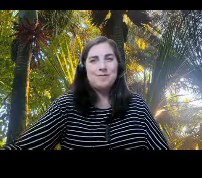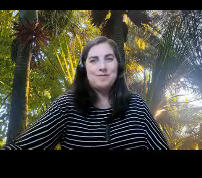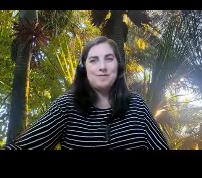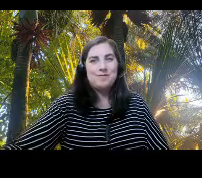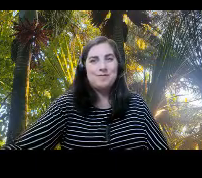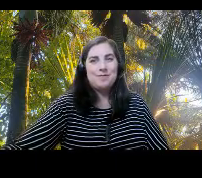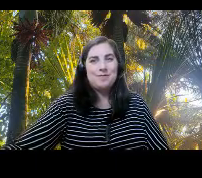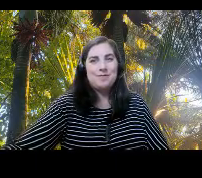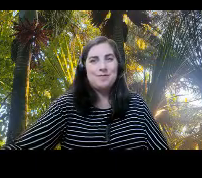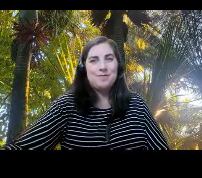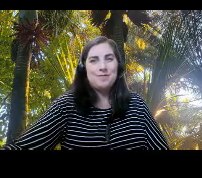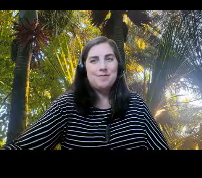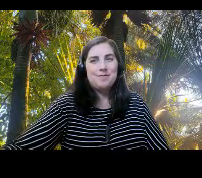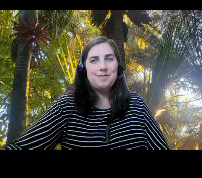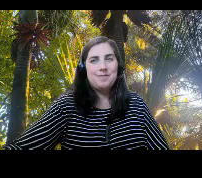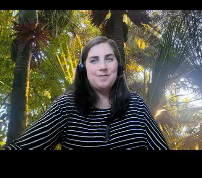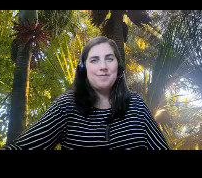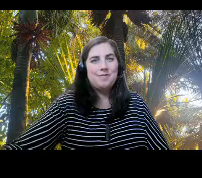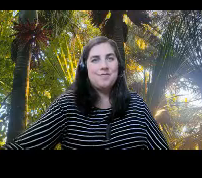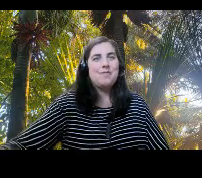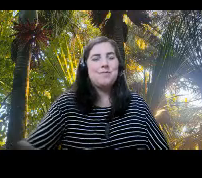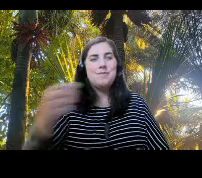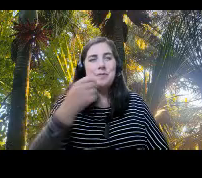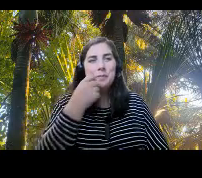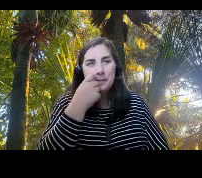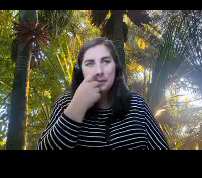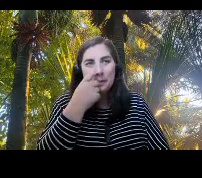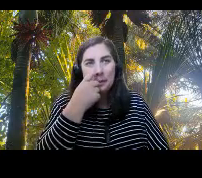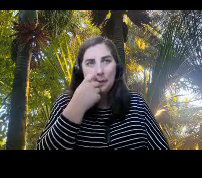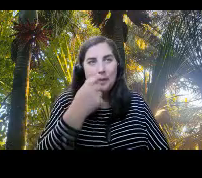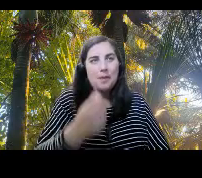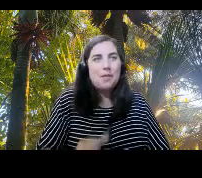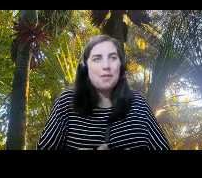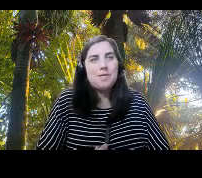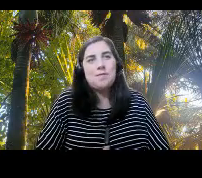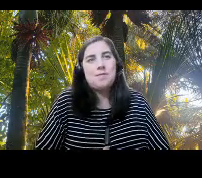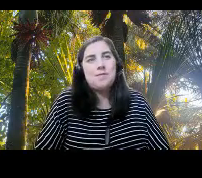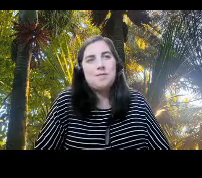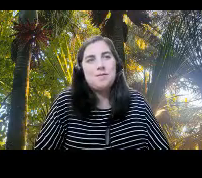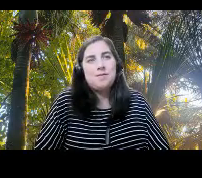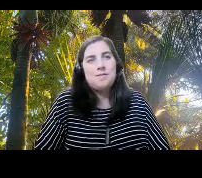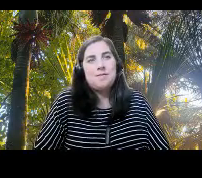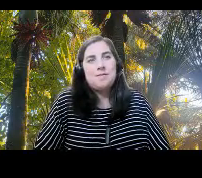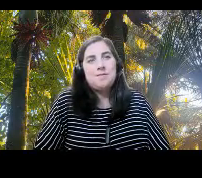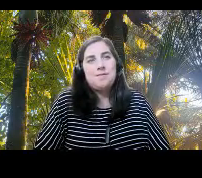related to native vegetation, both for the wildlife and for other knock-on effects.